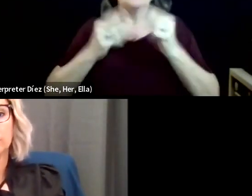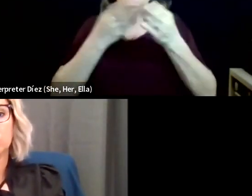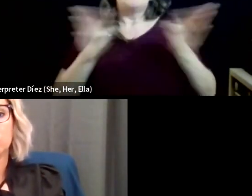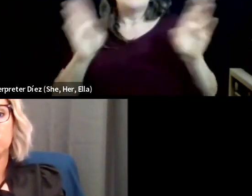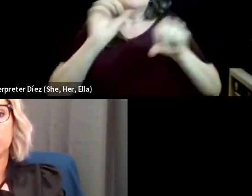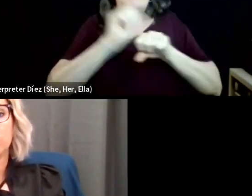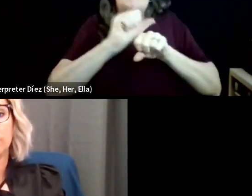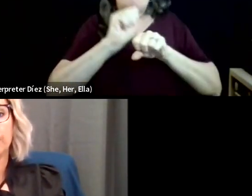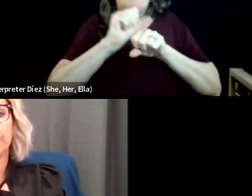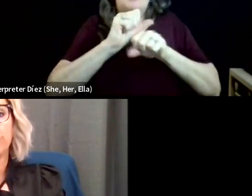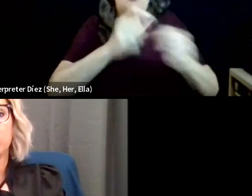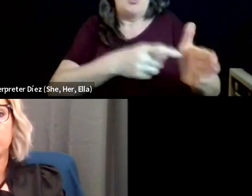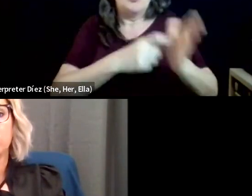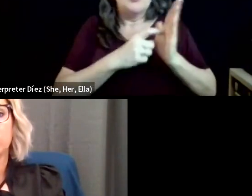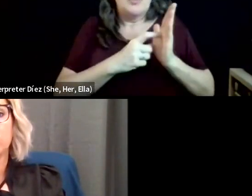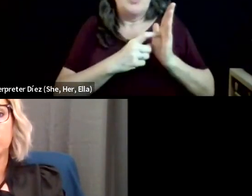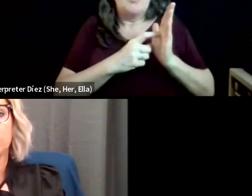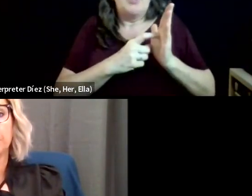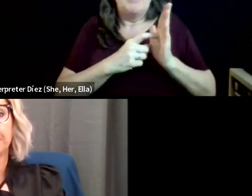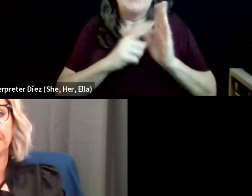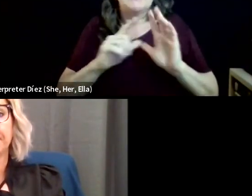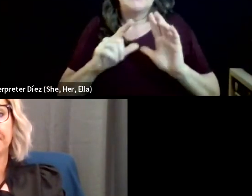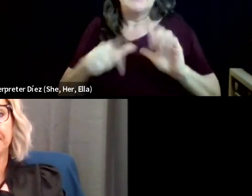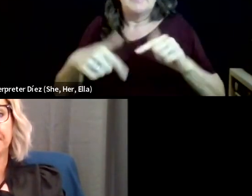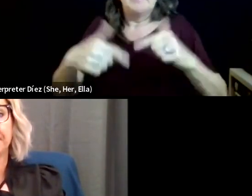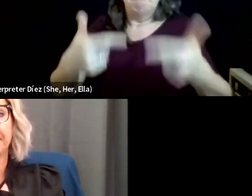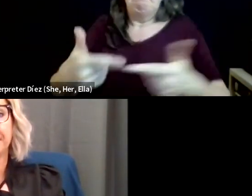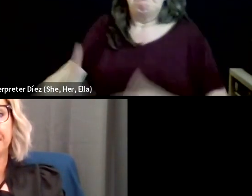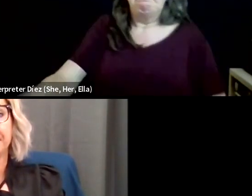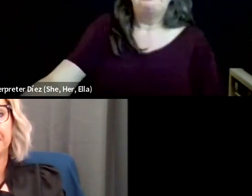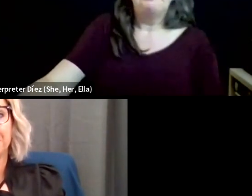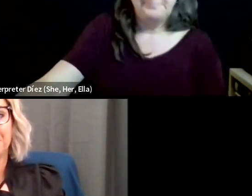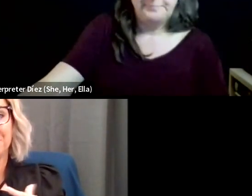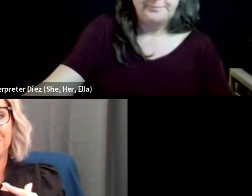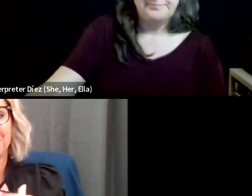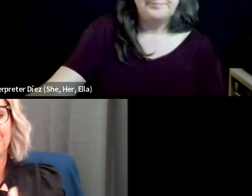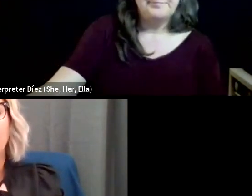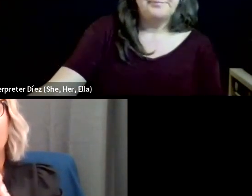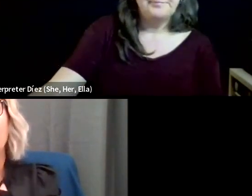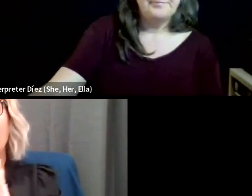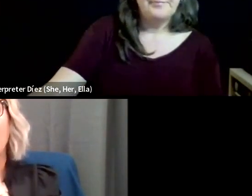And just to give you a little bit of background, in July of 2016,